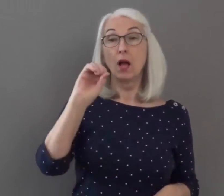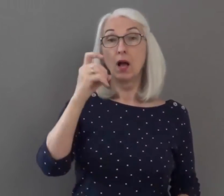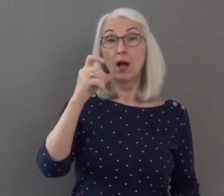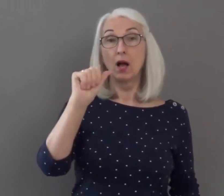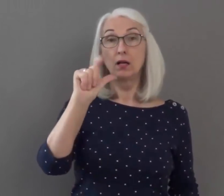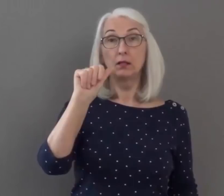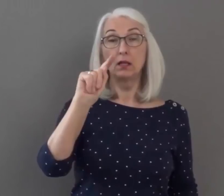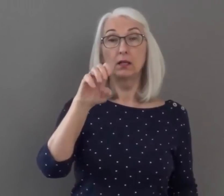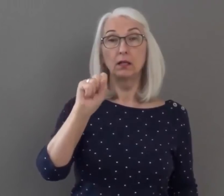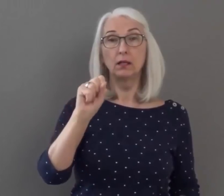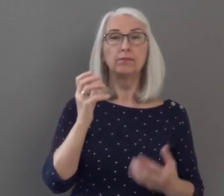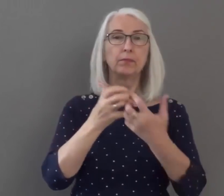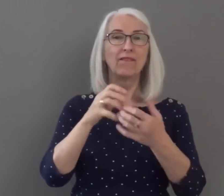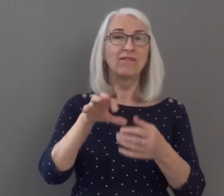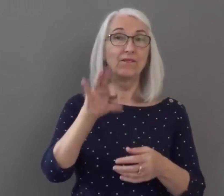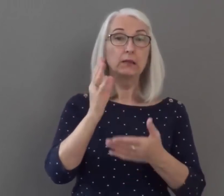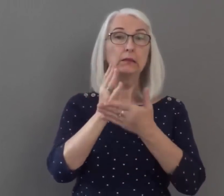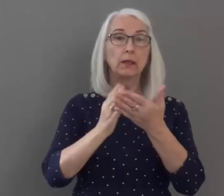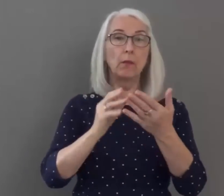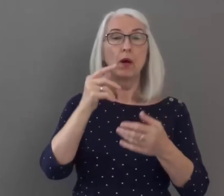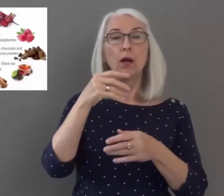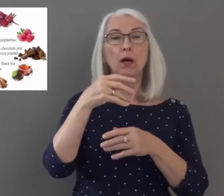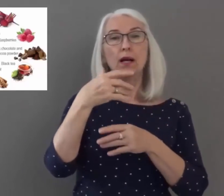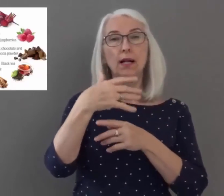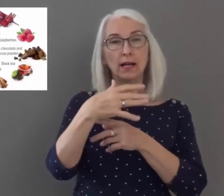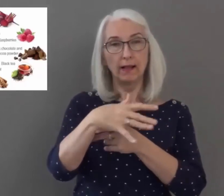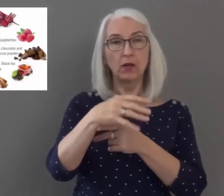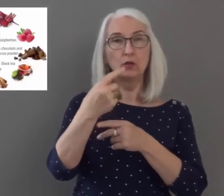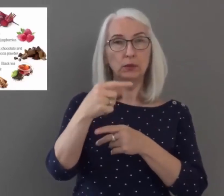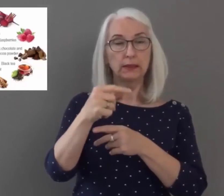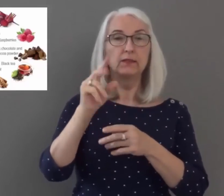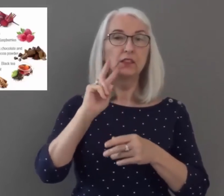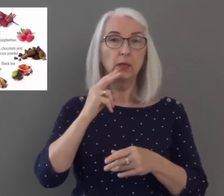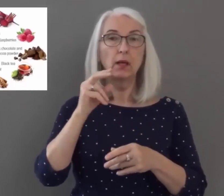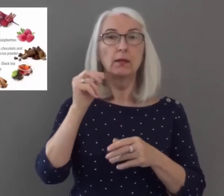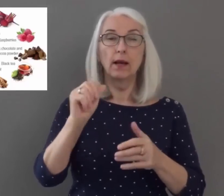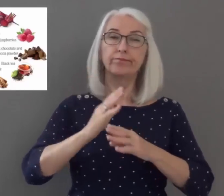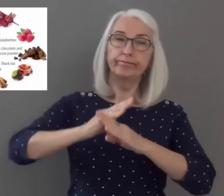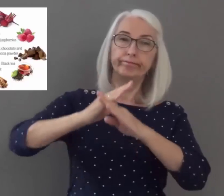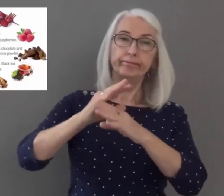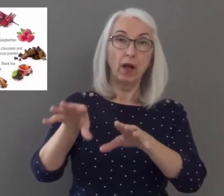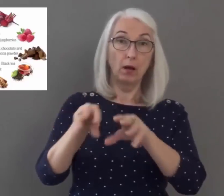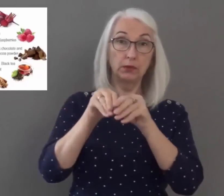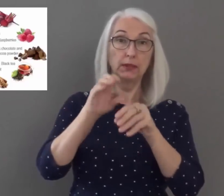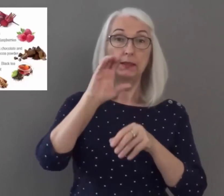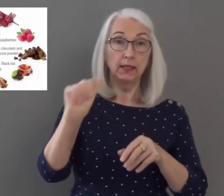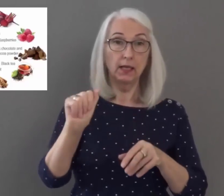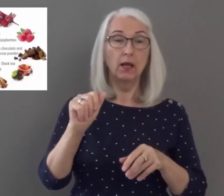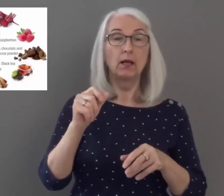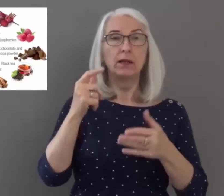Oxalates, compounds found in some leafy green vegetables, can inhibit absorption of calcium.